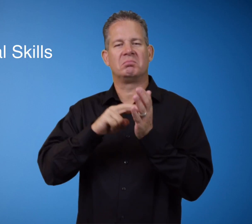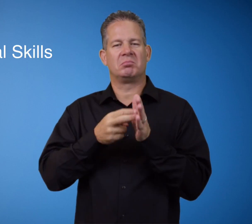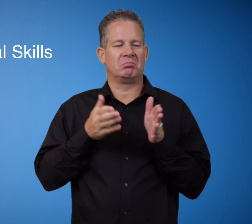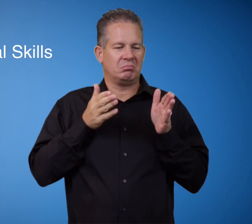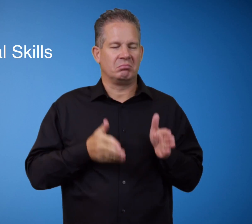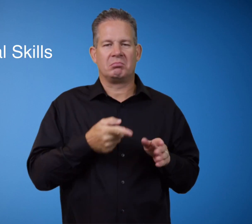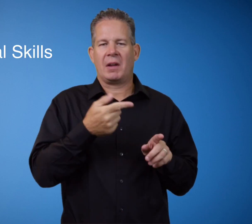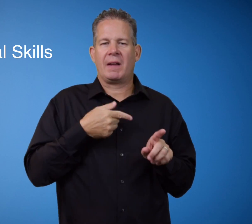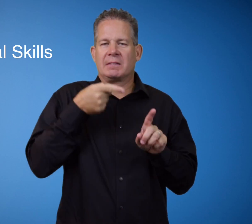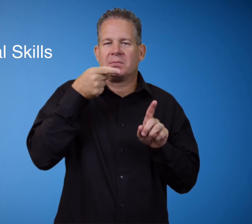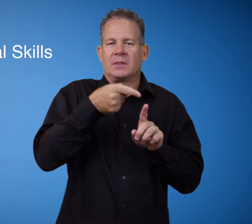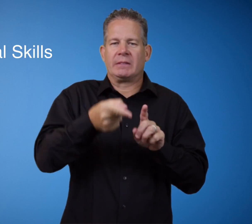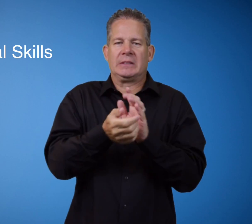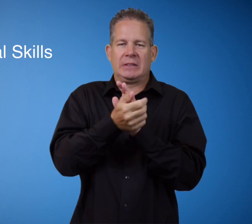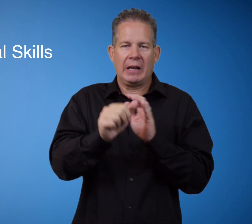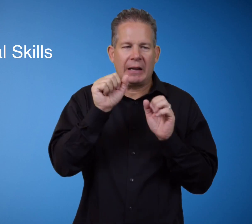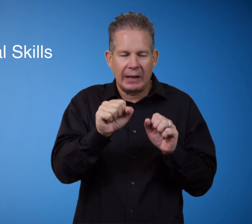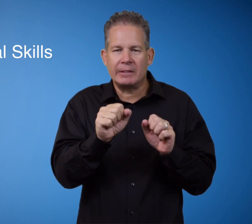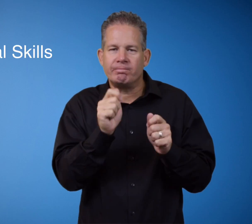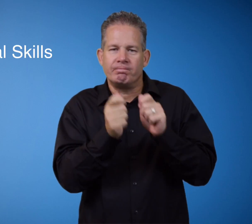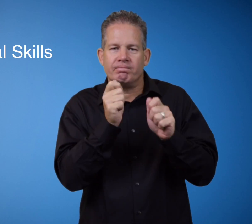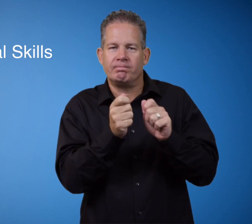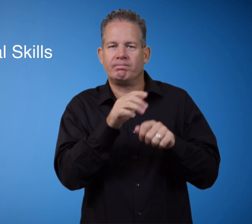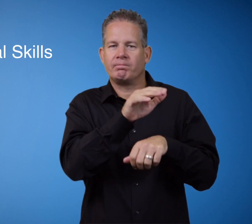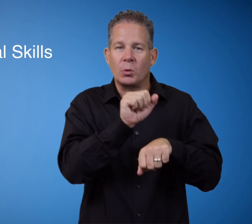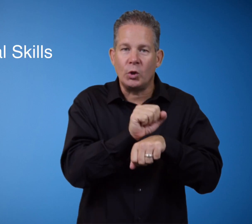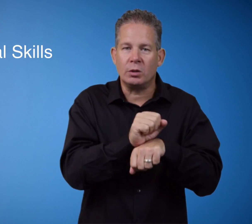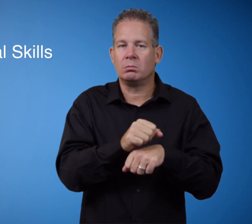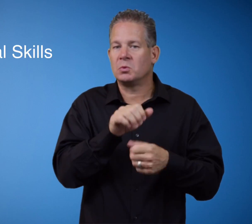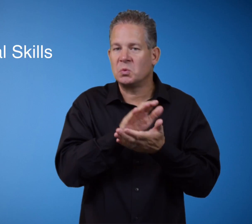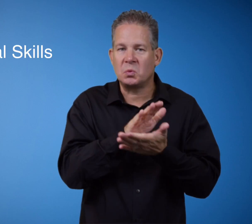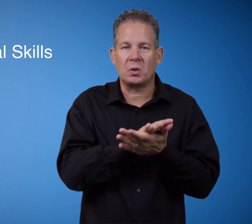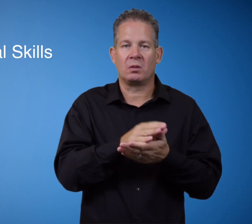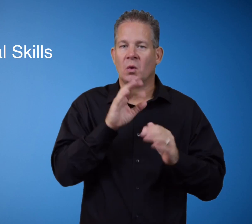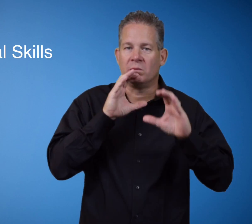Functional skills are the specific abilities that a person has in order to go to school,